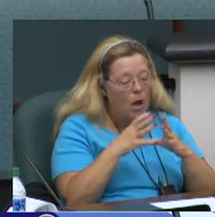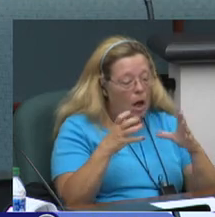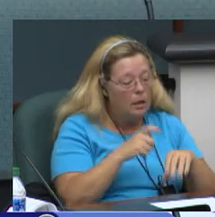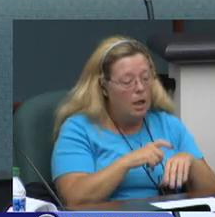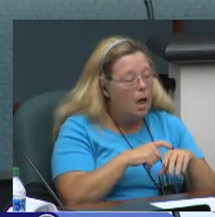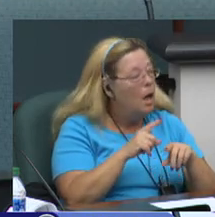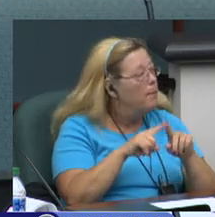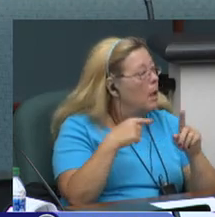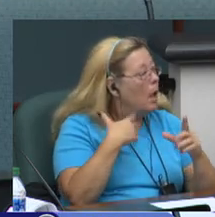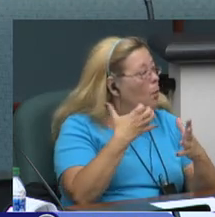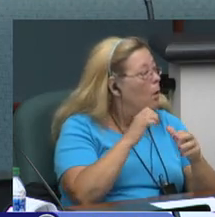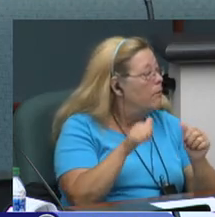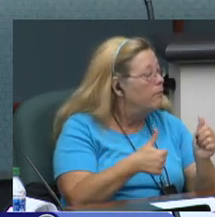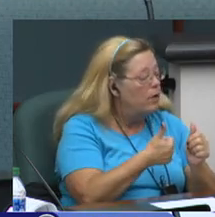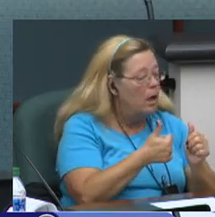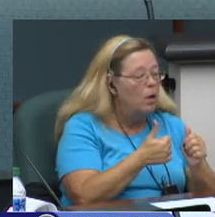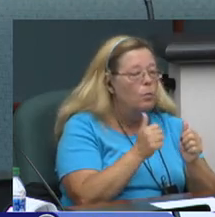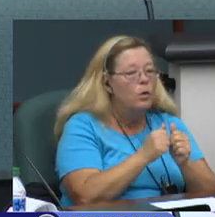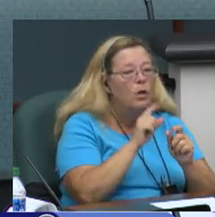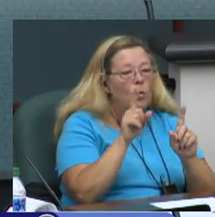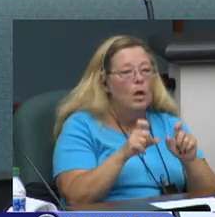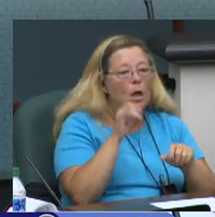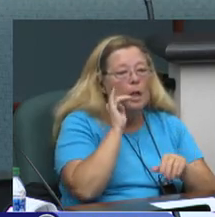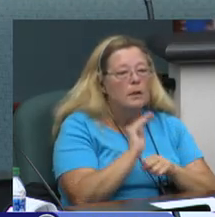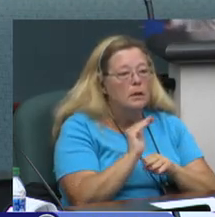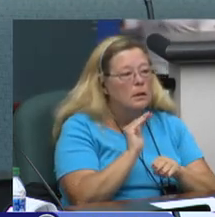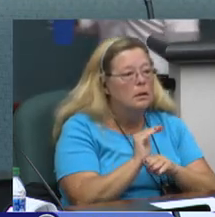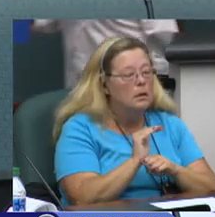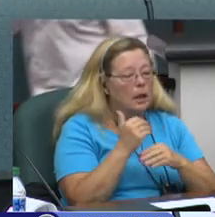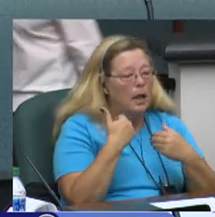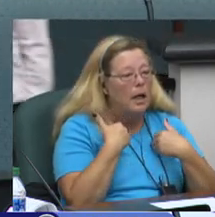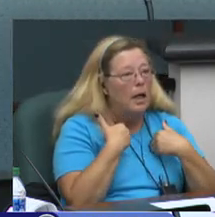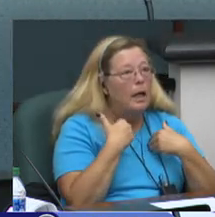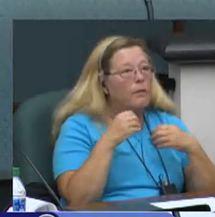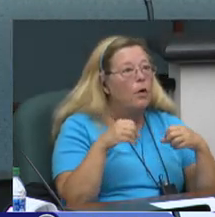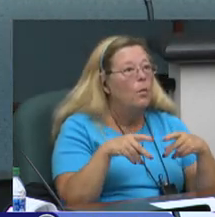with some questions that we had last night we did have some opportunity to